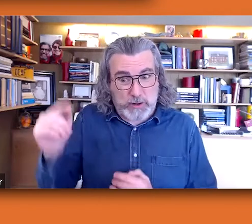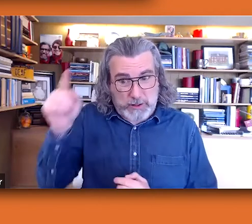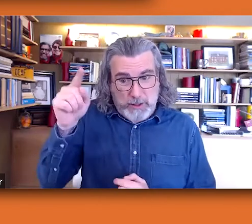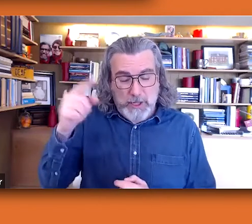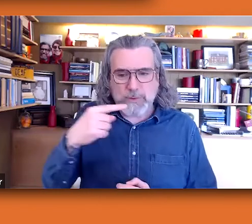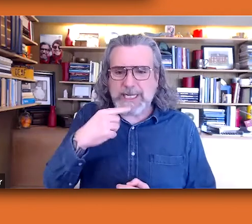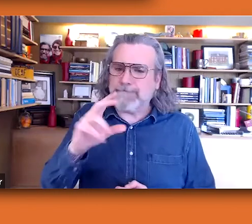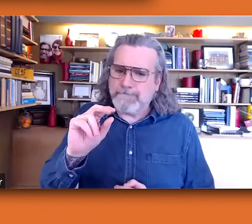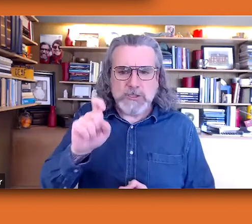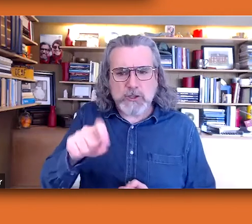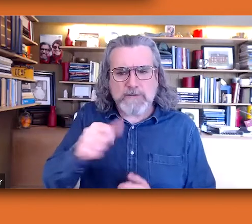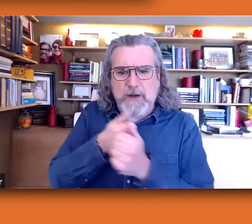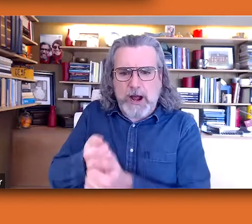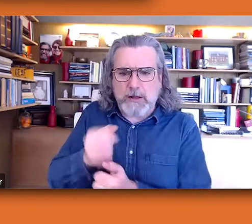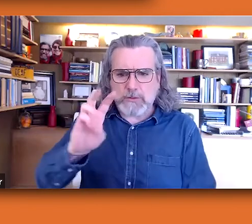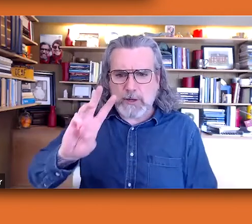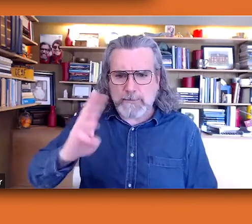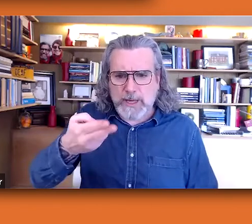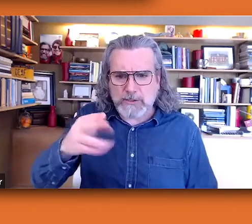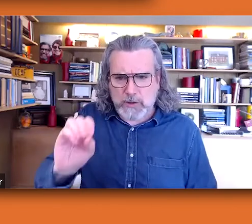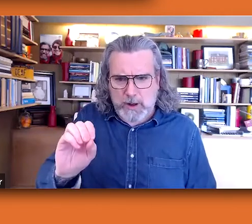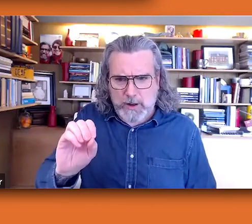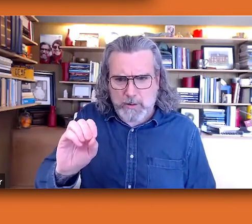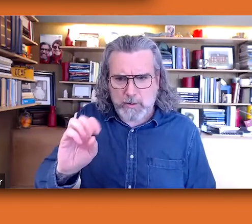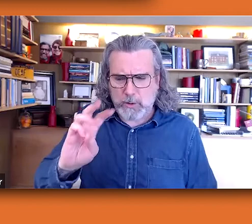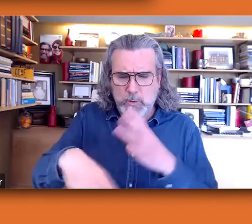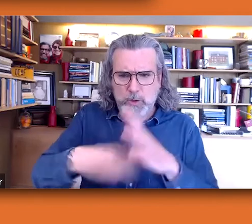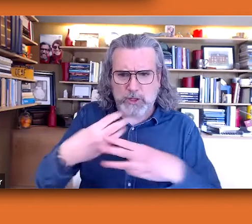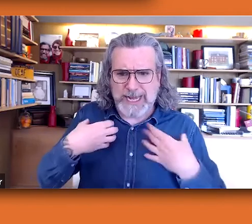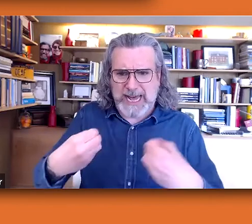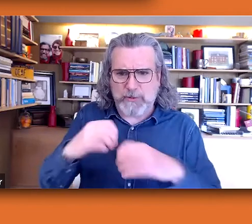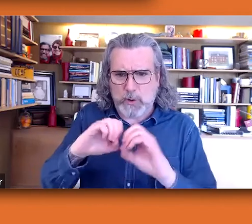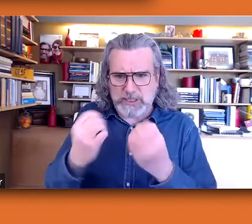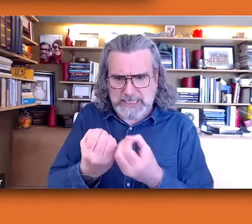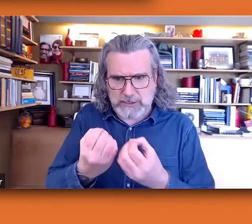responded back to me and said that I was required to follow the guidelines by the World Health Organization,